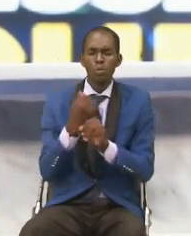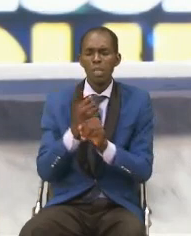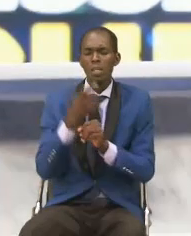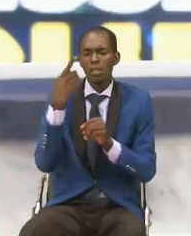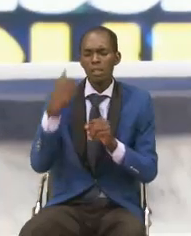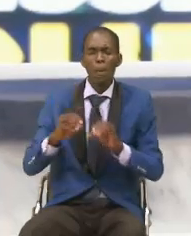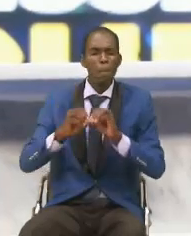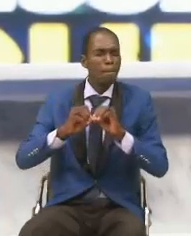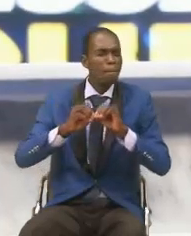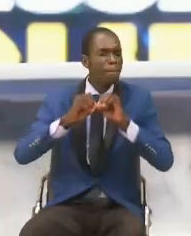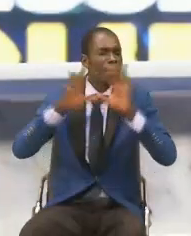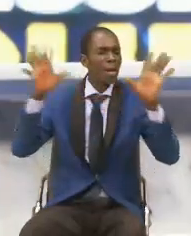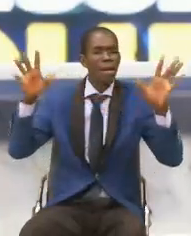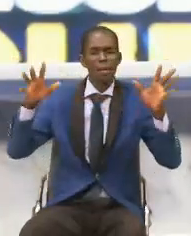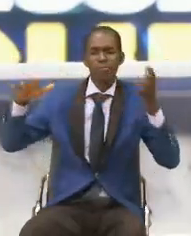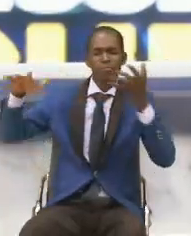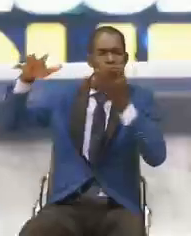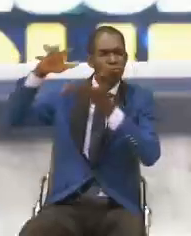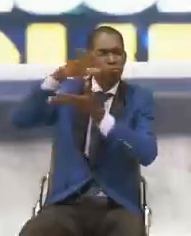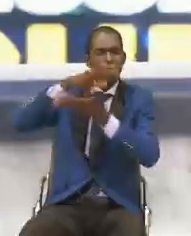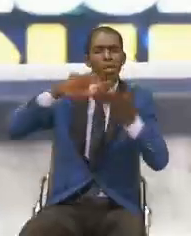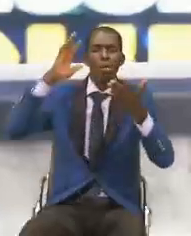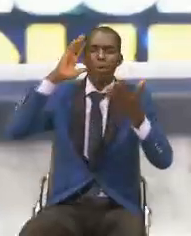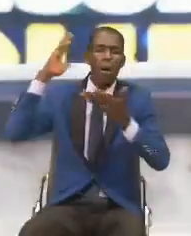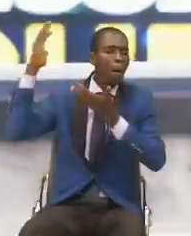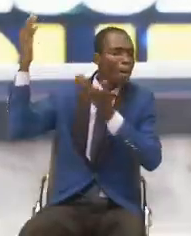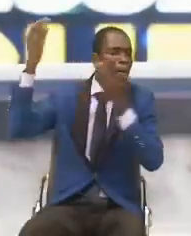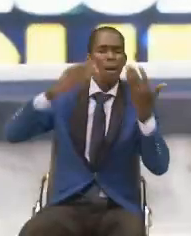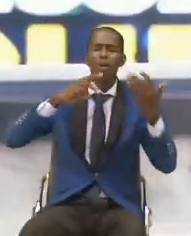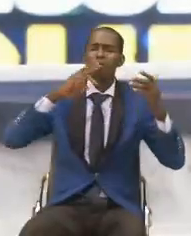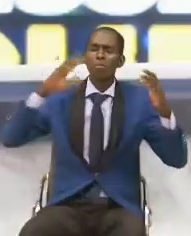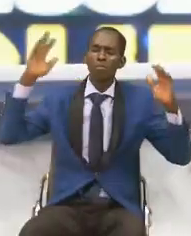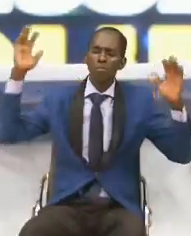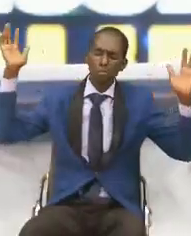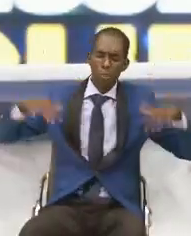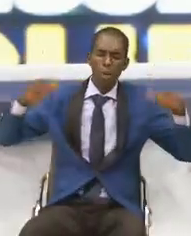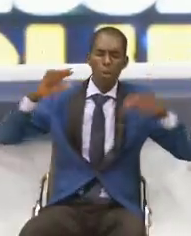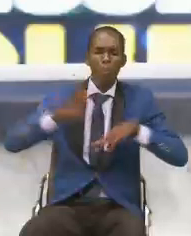in the time of the lottery and that you'll make the bright clouds and you will bring